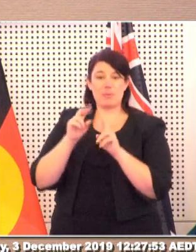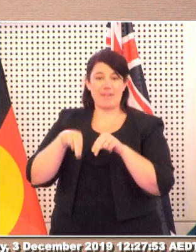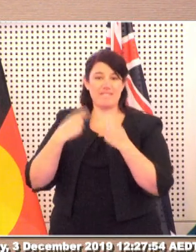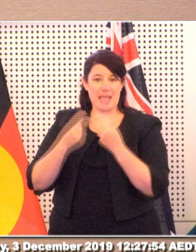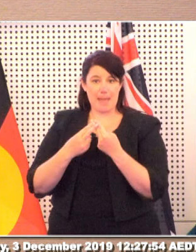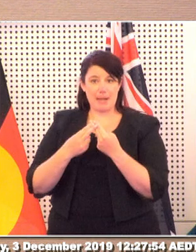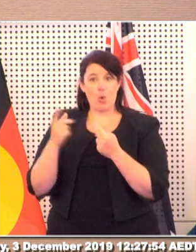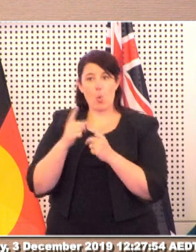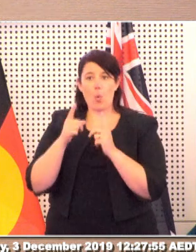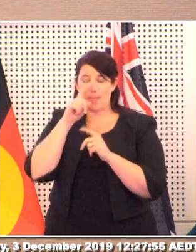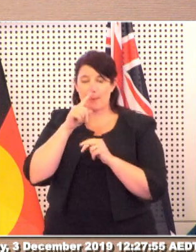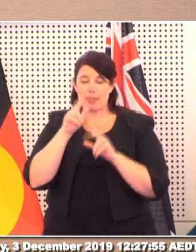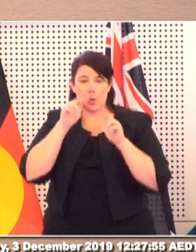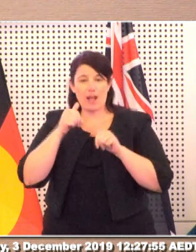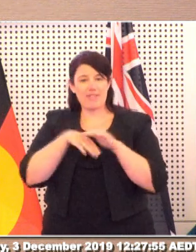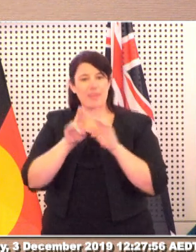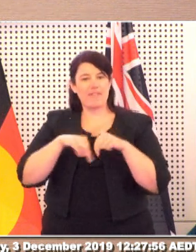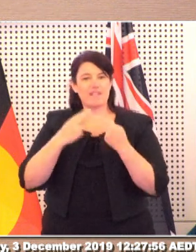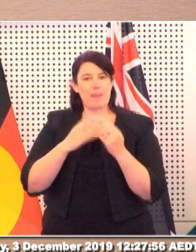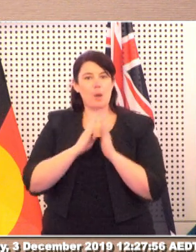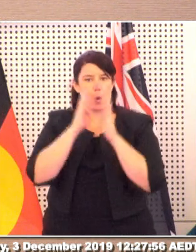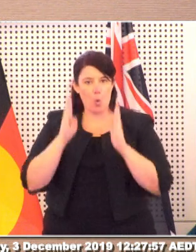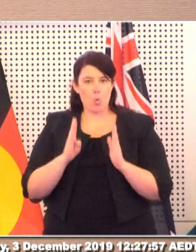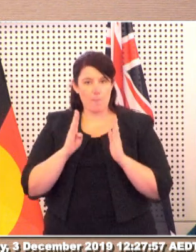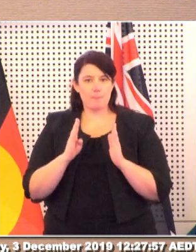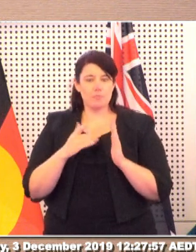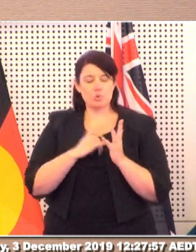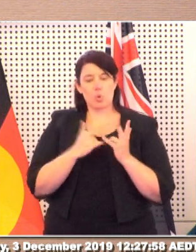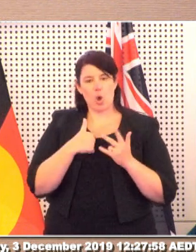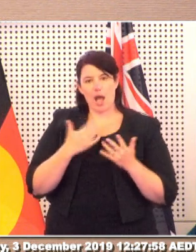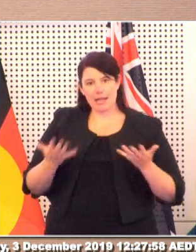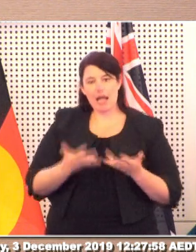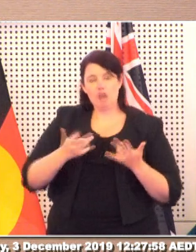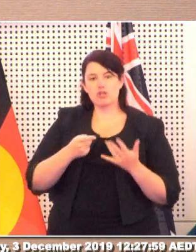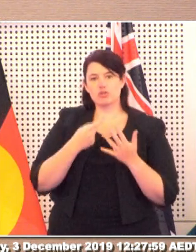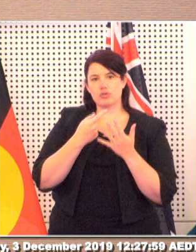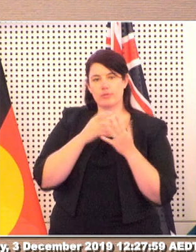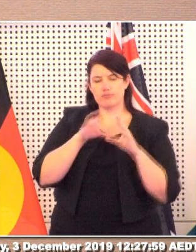So I would really urge the Commission to – to explore that in depth.